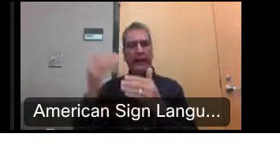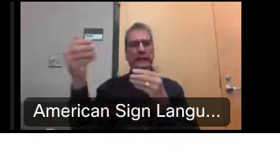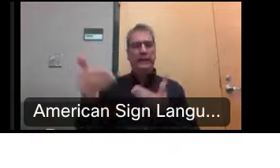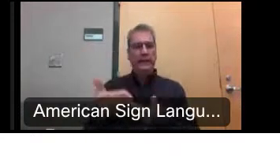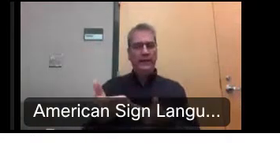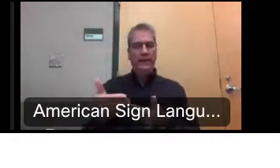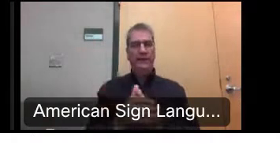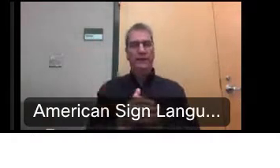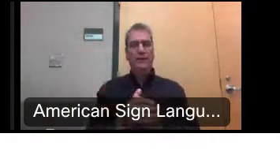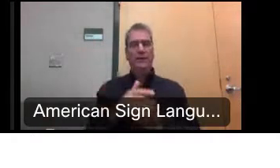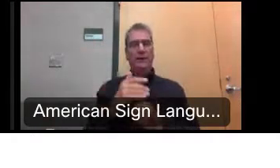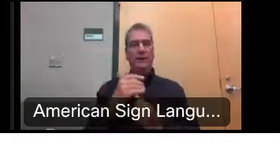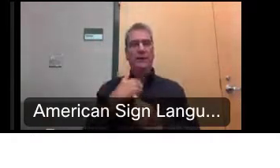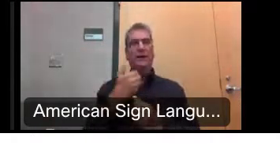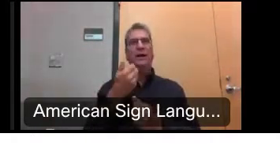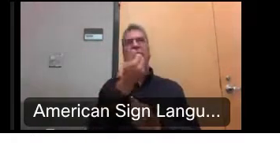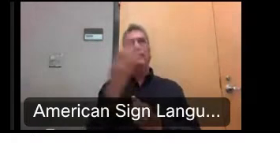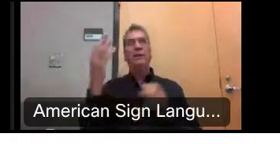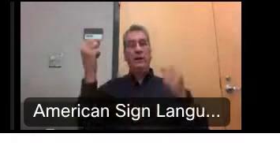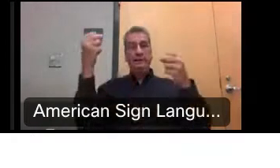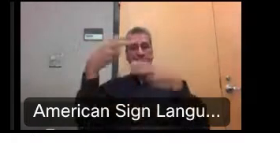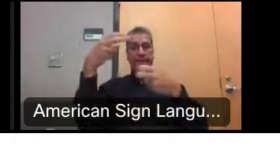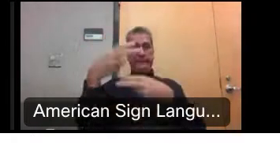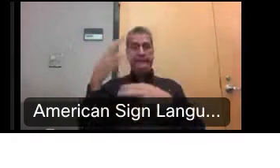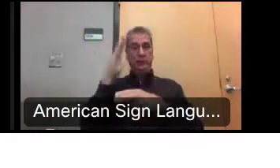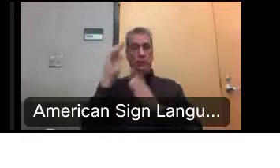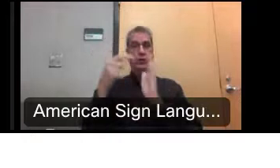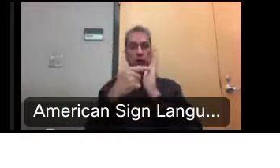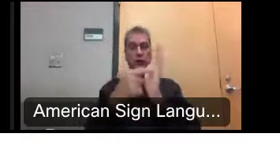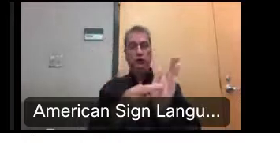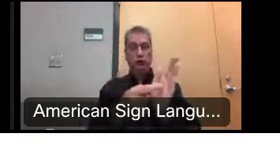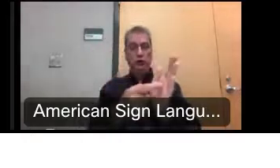and I have a number of sides to present and I'm going to go through them fairly quickly